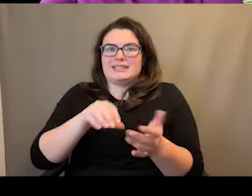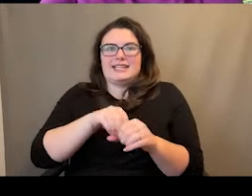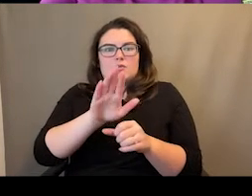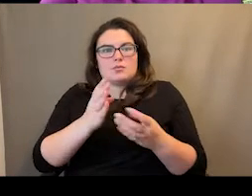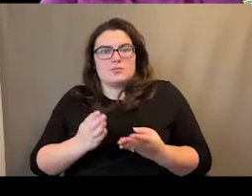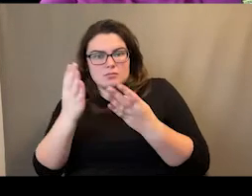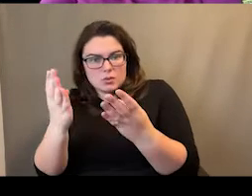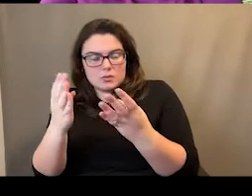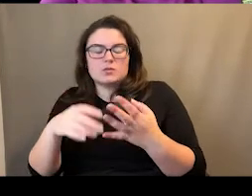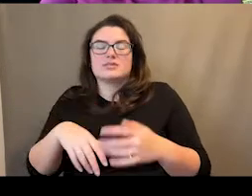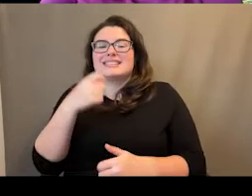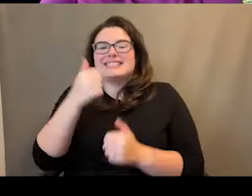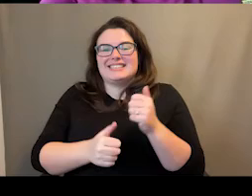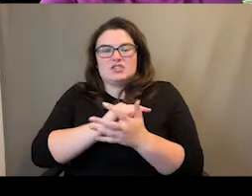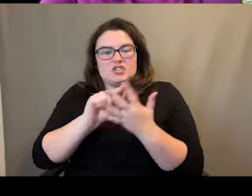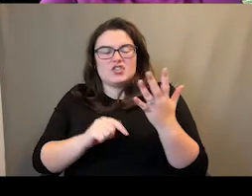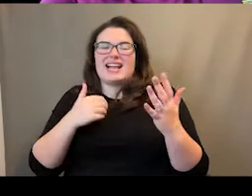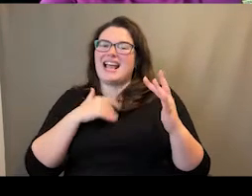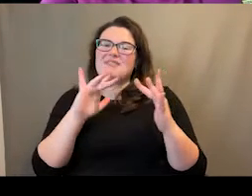has program websites that are filled with tons of